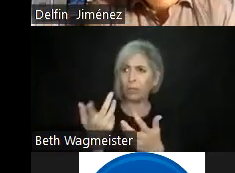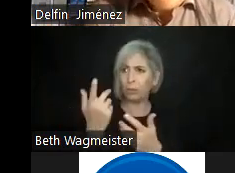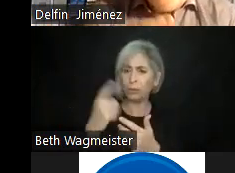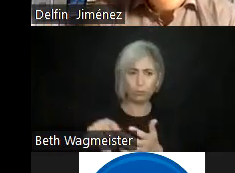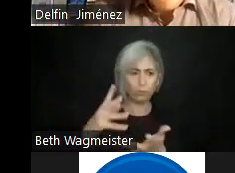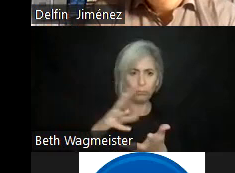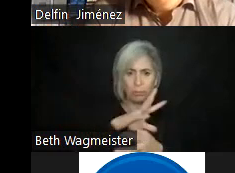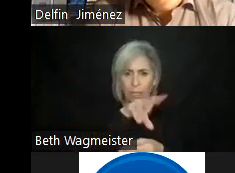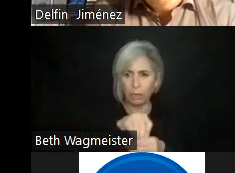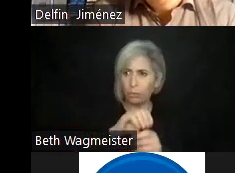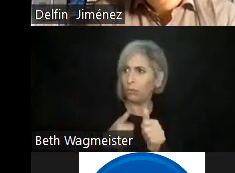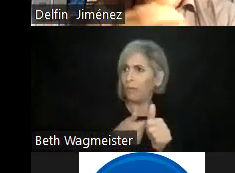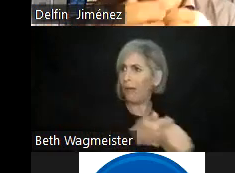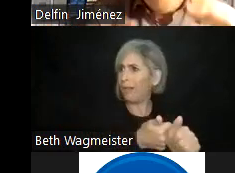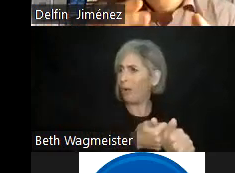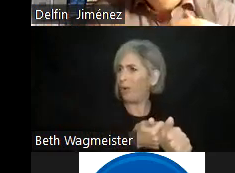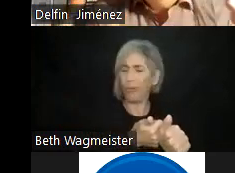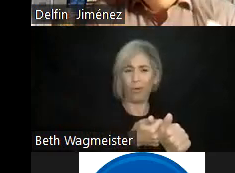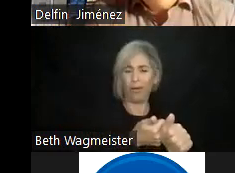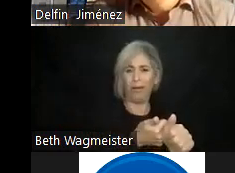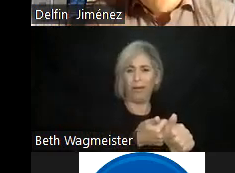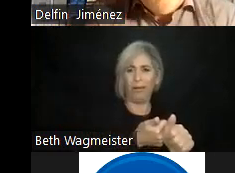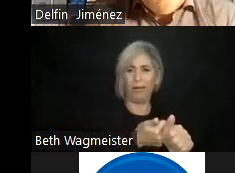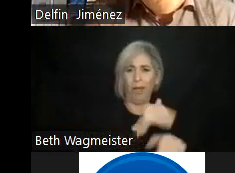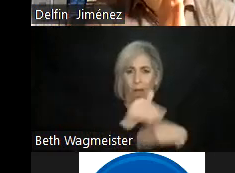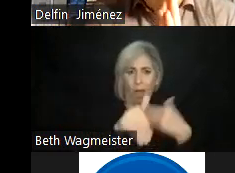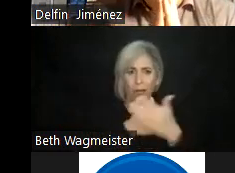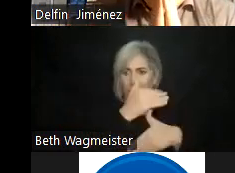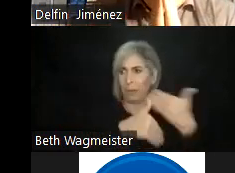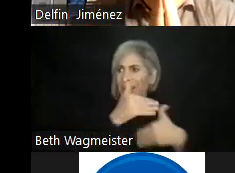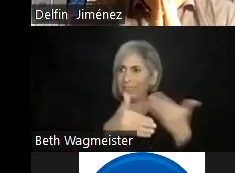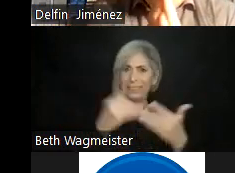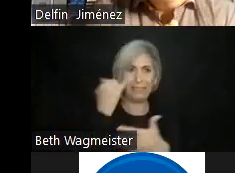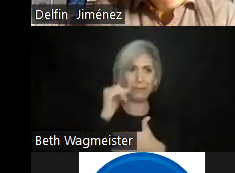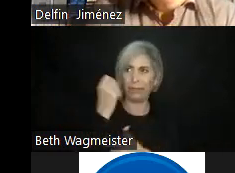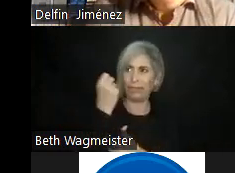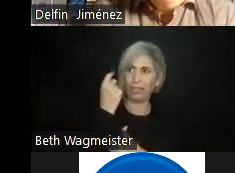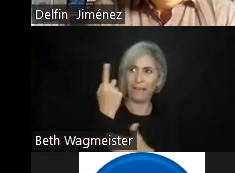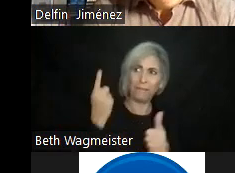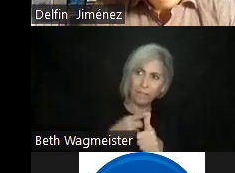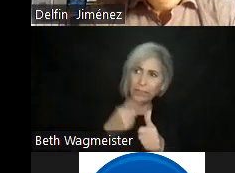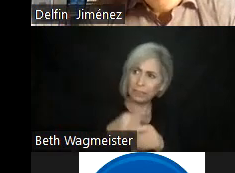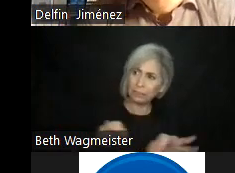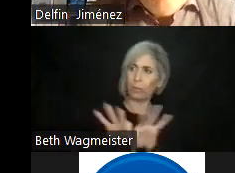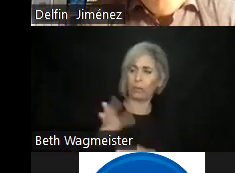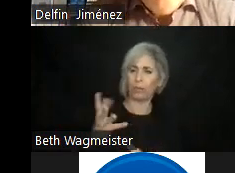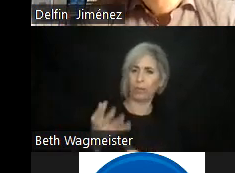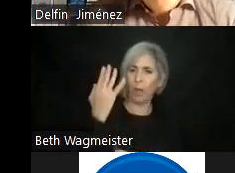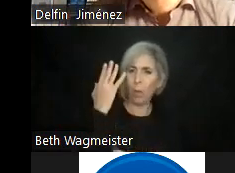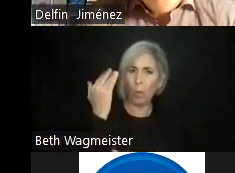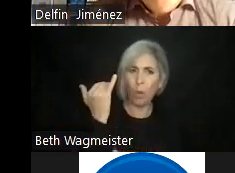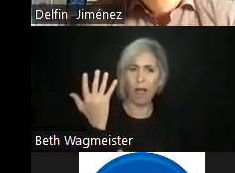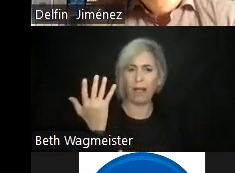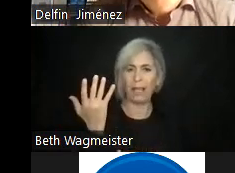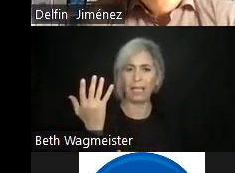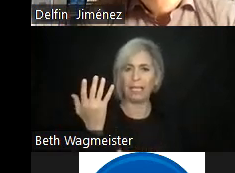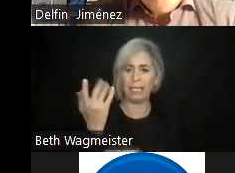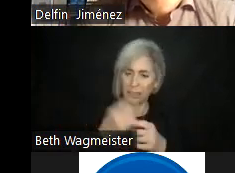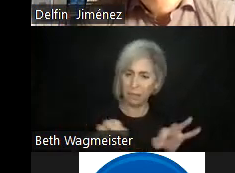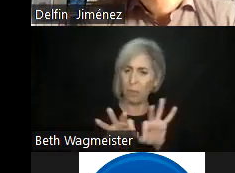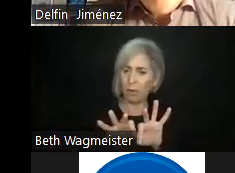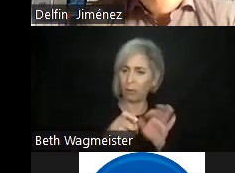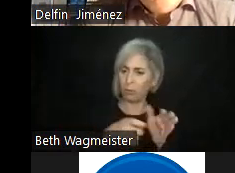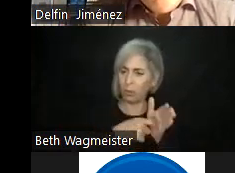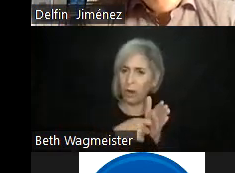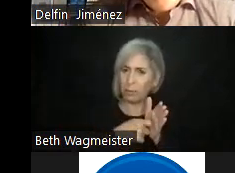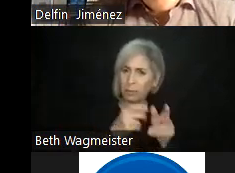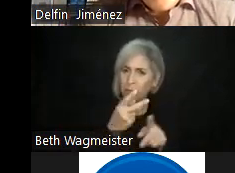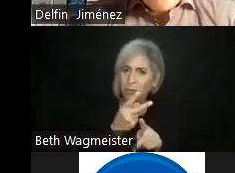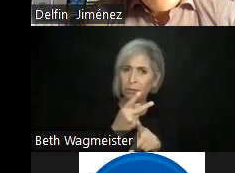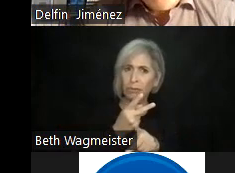follow well all the process. I think, for instance, why it is necessary to keep free a space